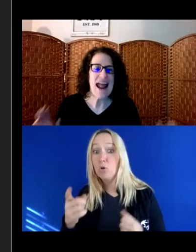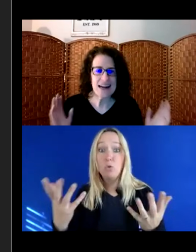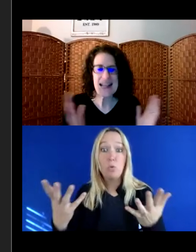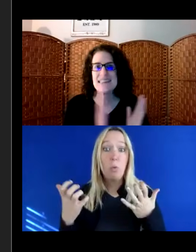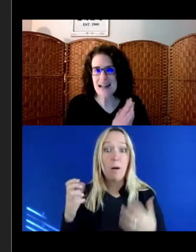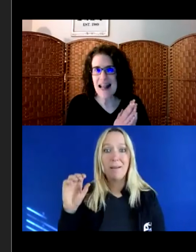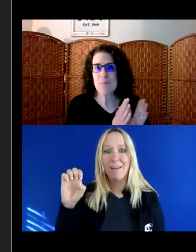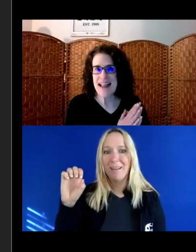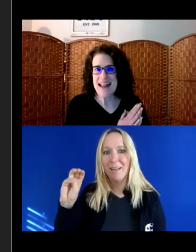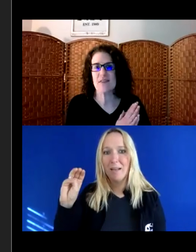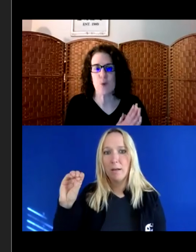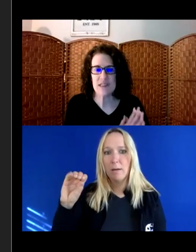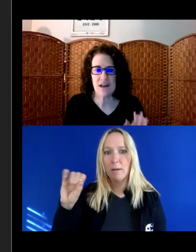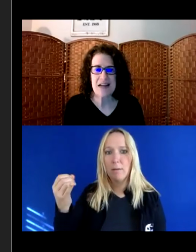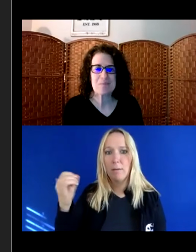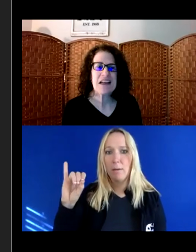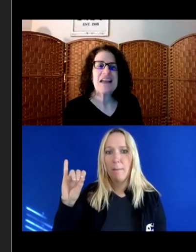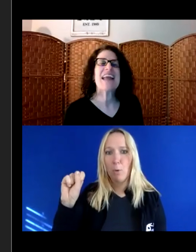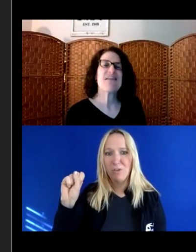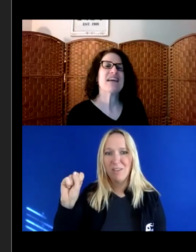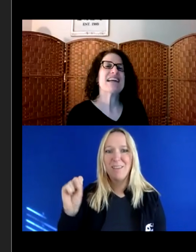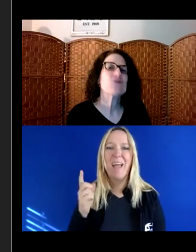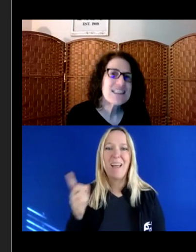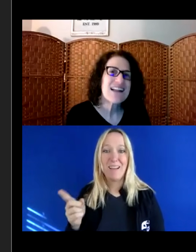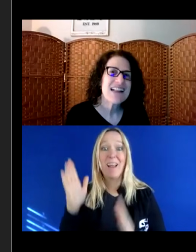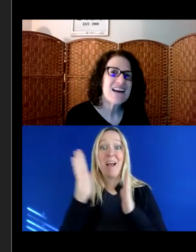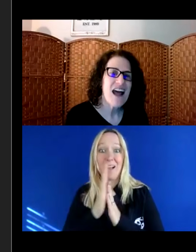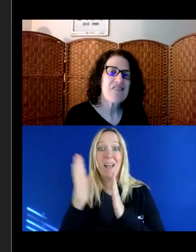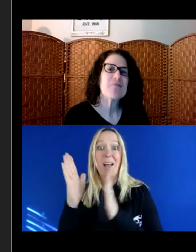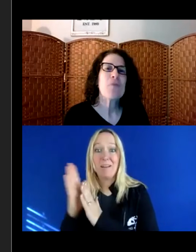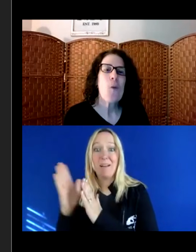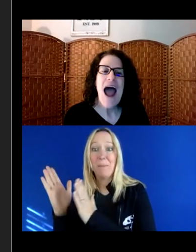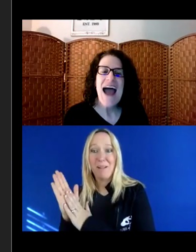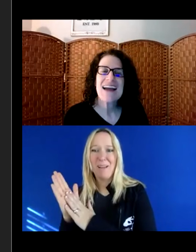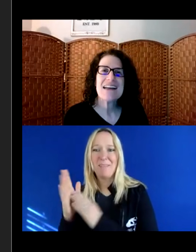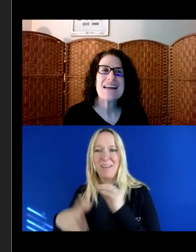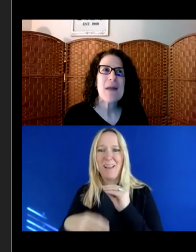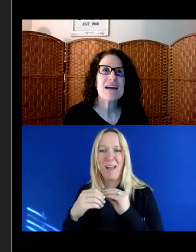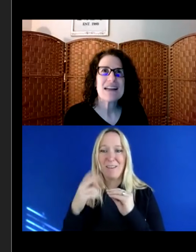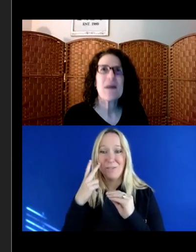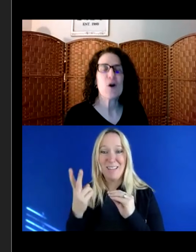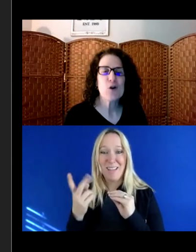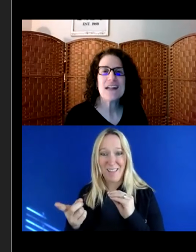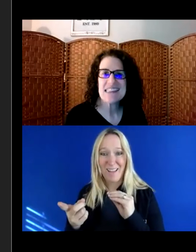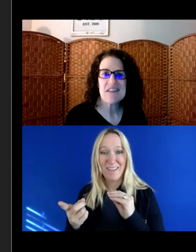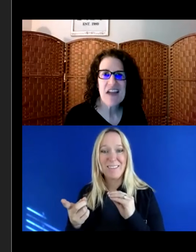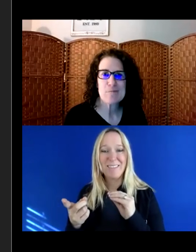and he has clapping hands three times. Dave, interestingly enough, I -- in my early days of captions,